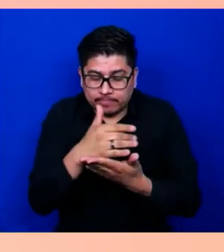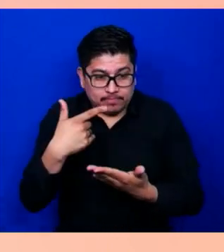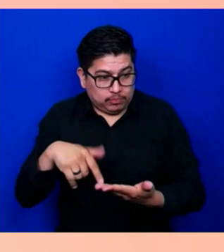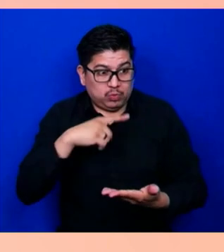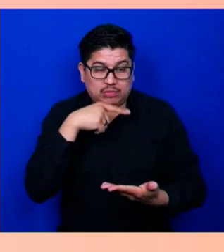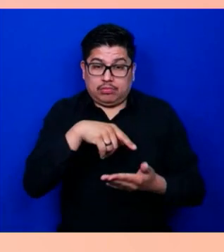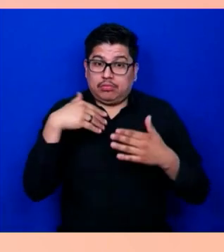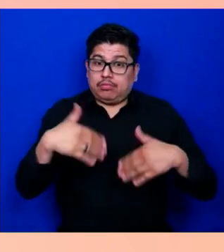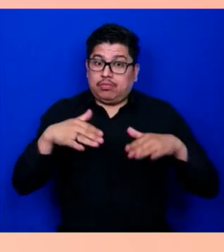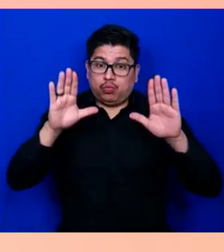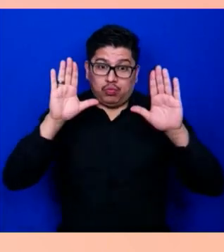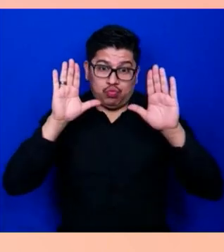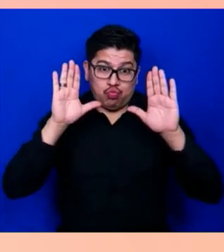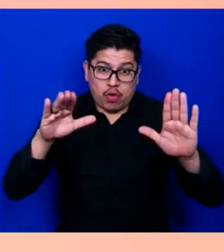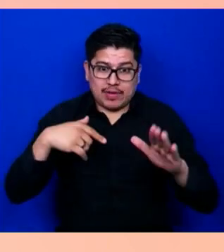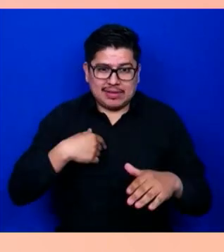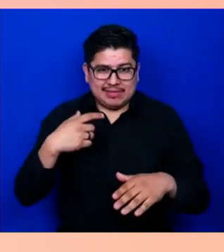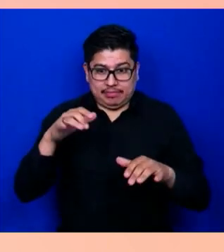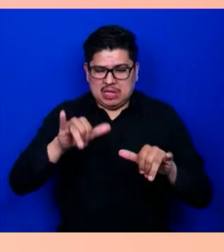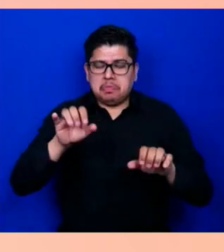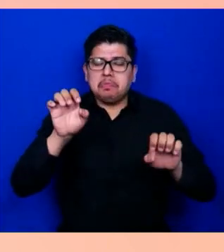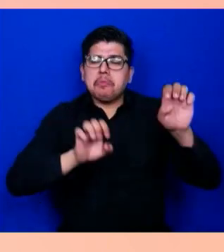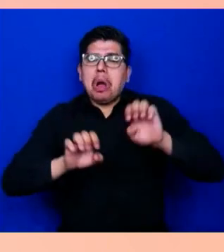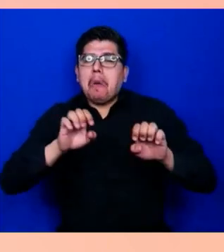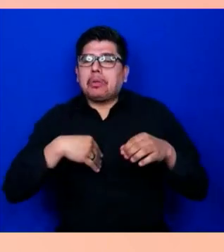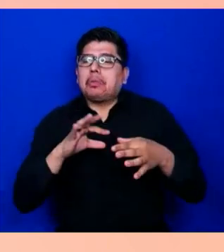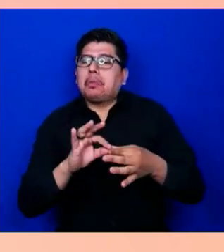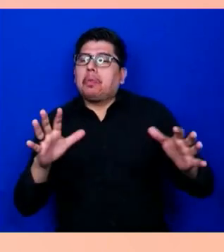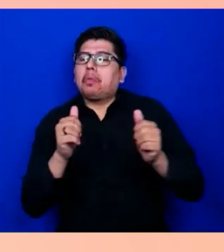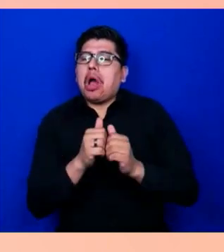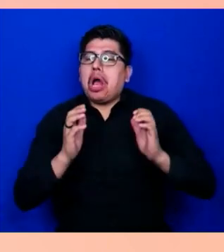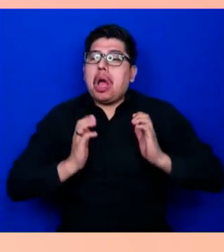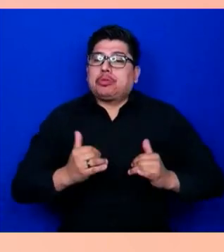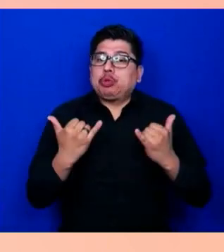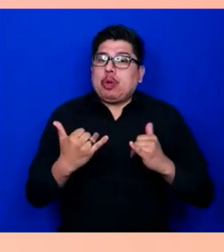customers today available from Via at seeingai.com.